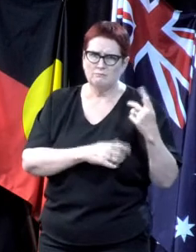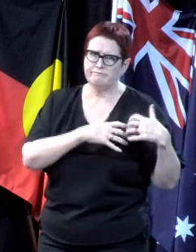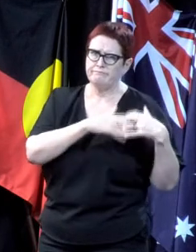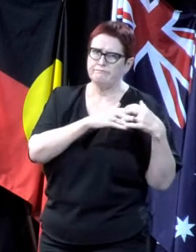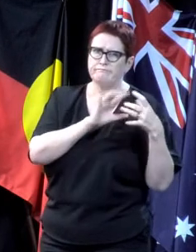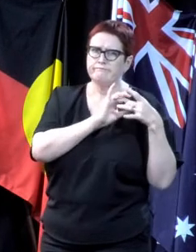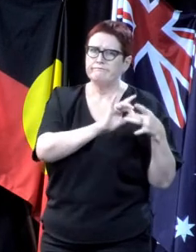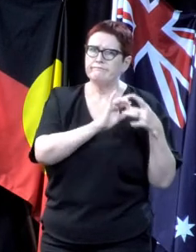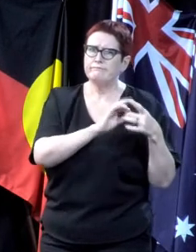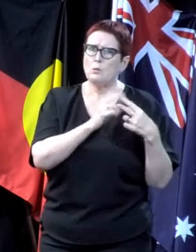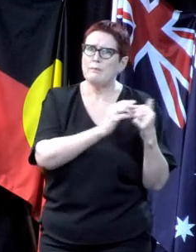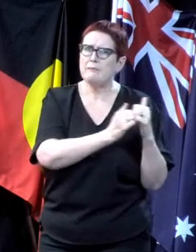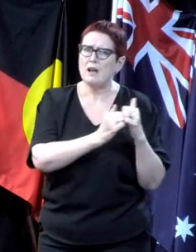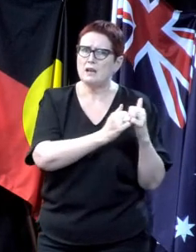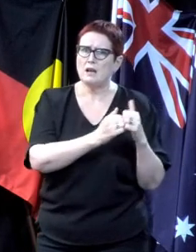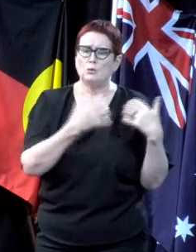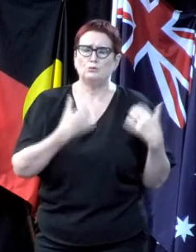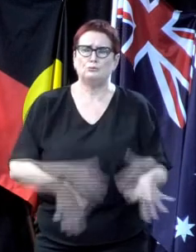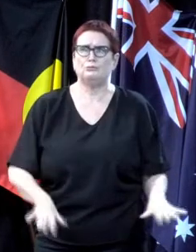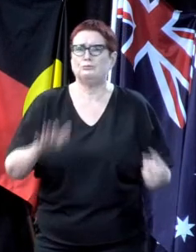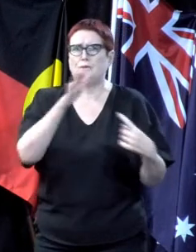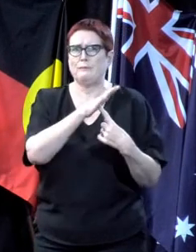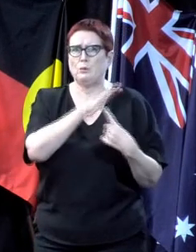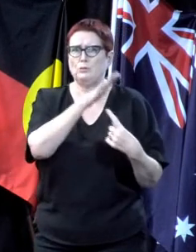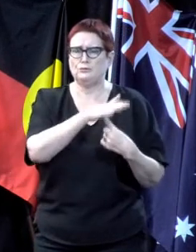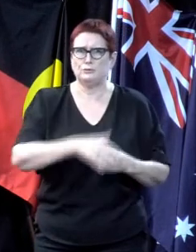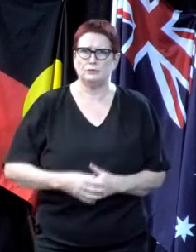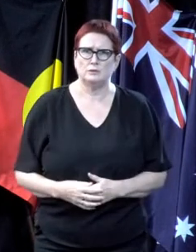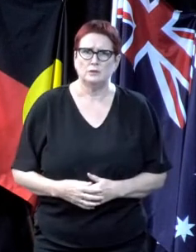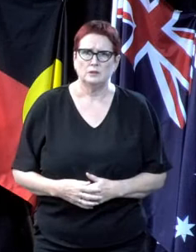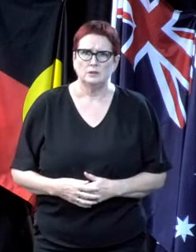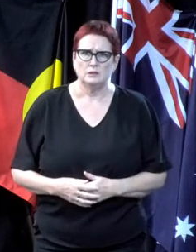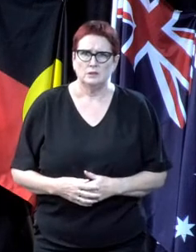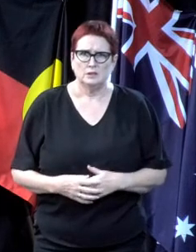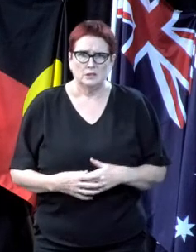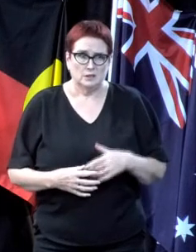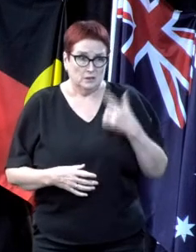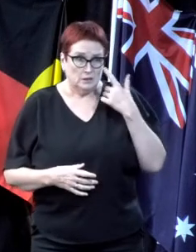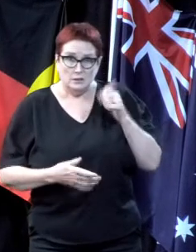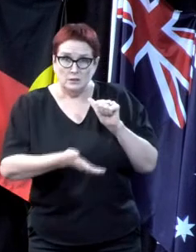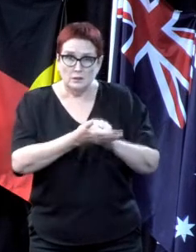important. And, finding that time, you really need to be flexible and